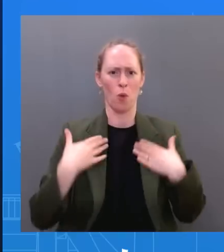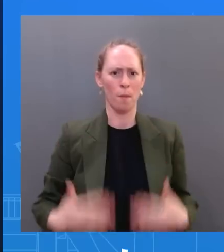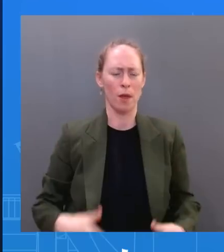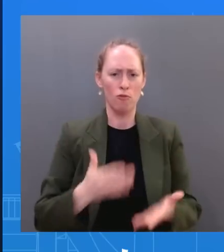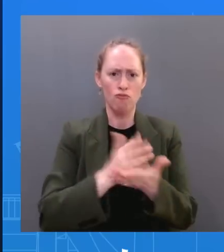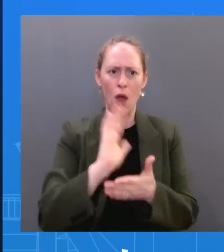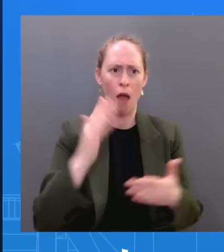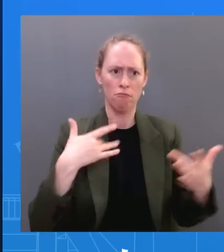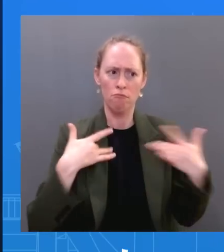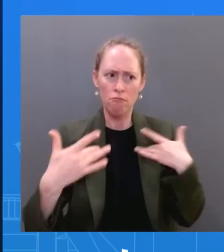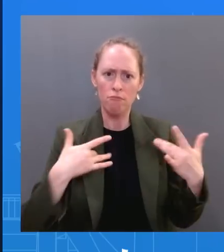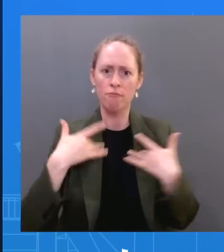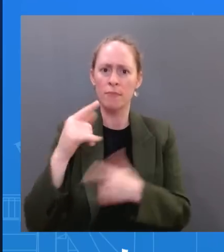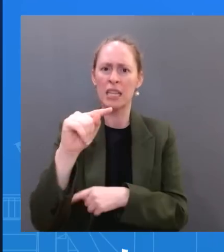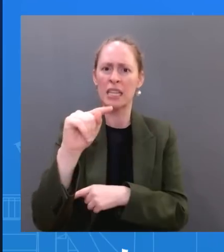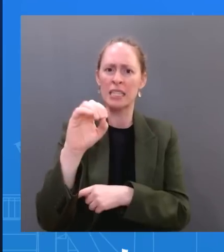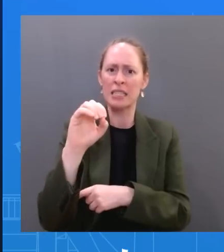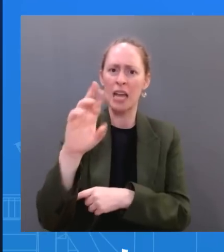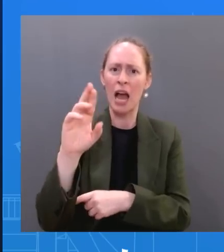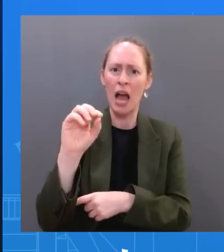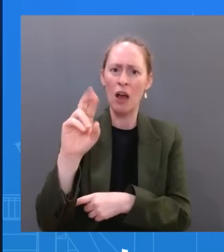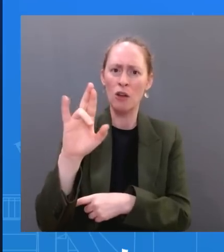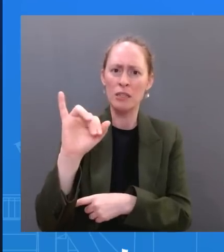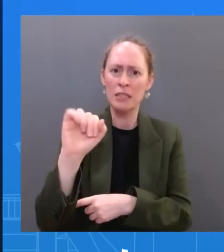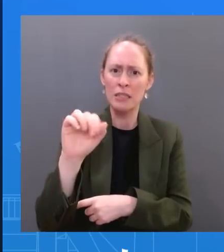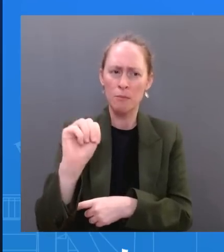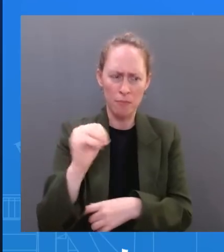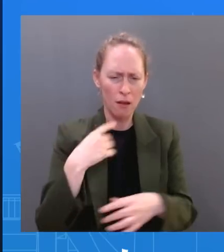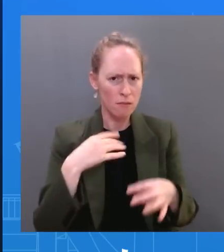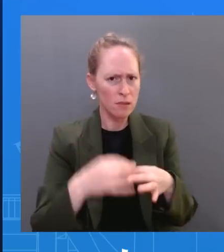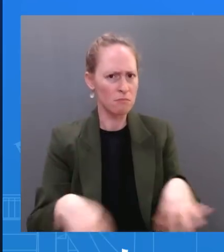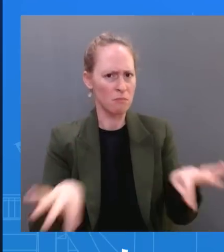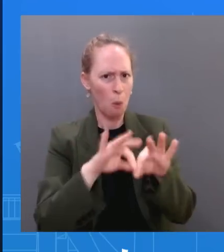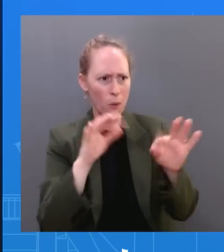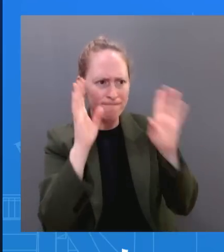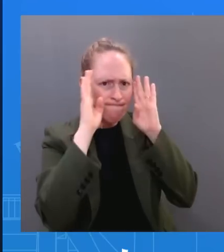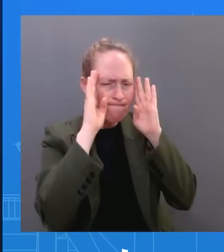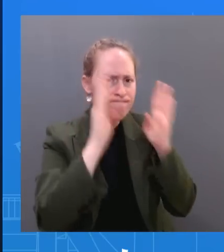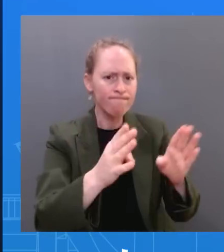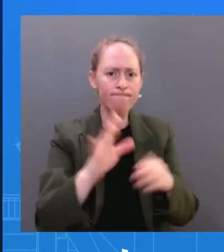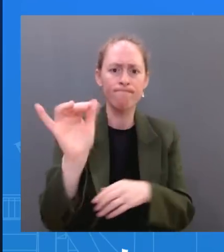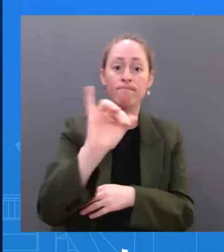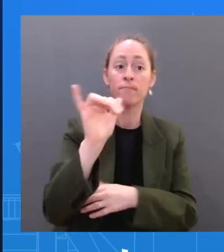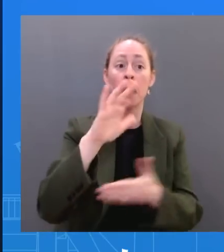to advance along a number of different tracks. One of those tracks is, in fact, ending the blank-check policy.